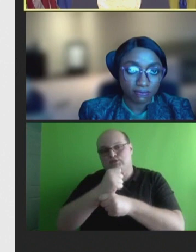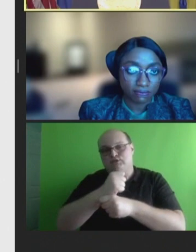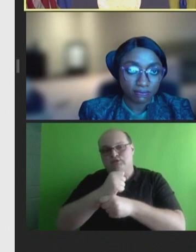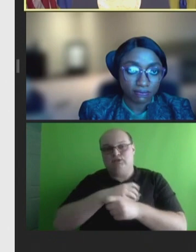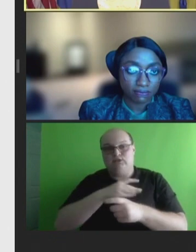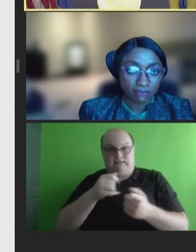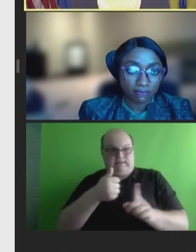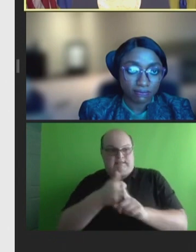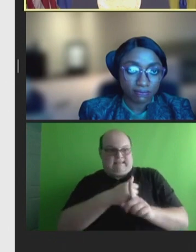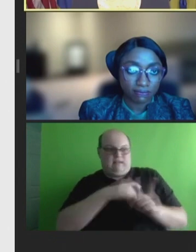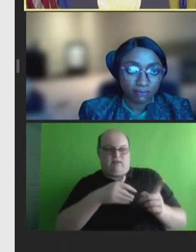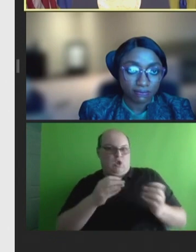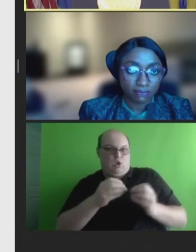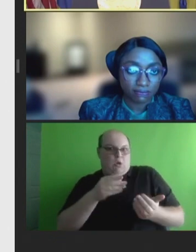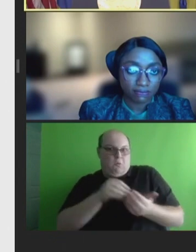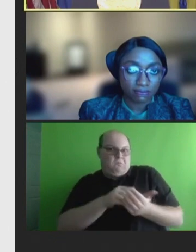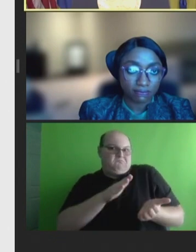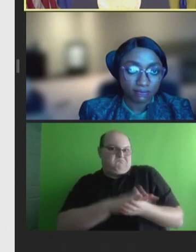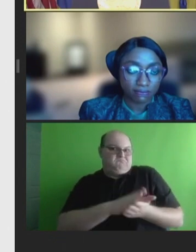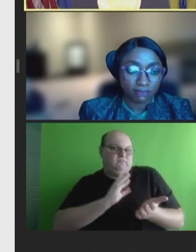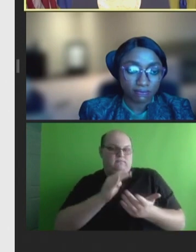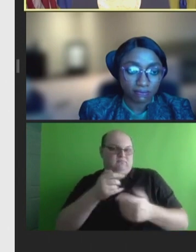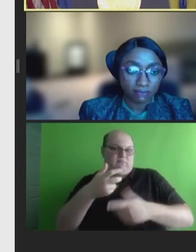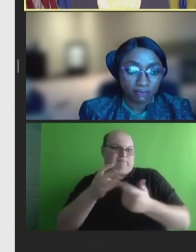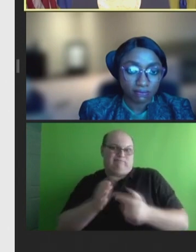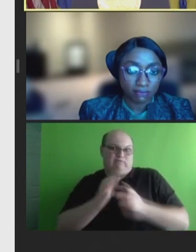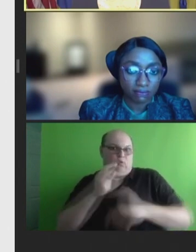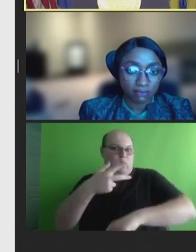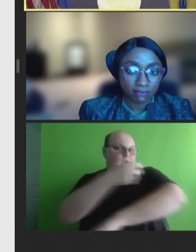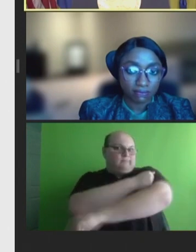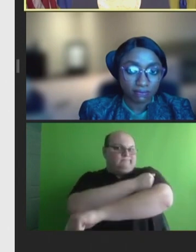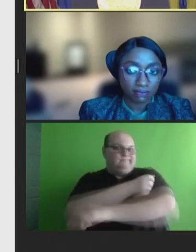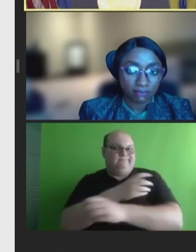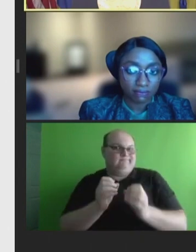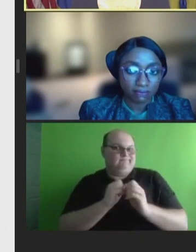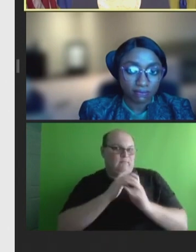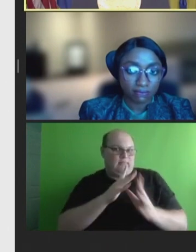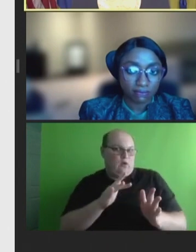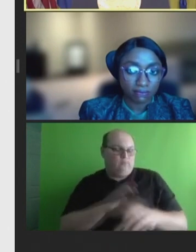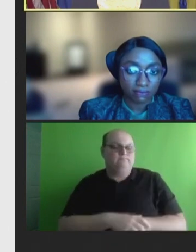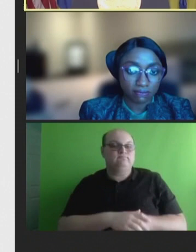have documentation of those required vaccines. So, potentially, we're entering kindergarten